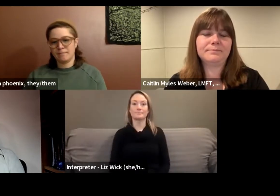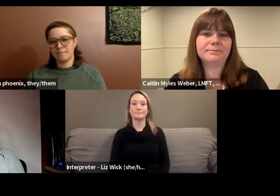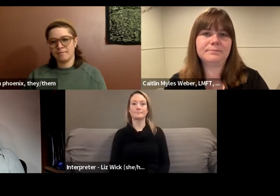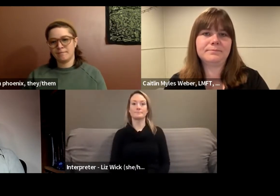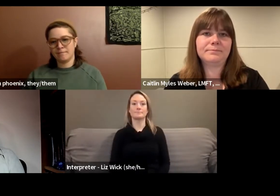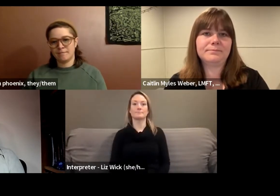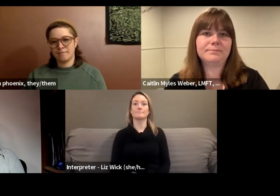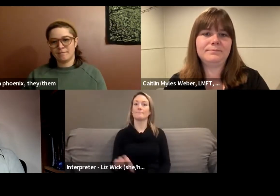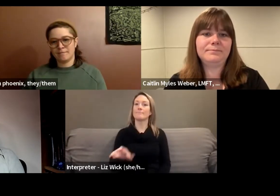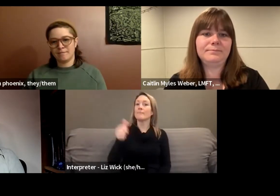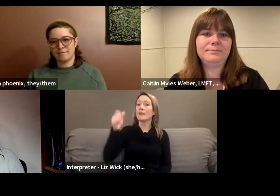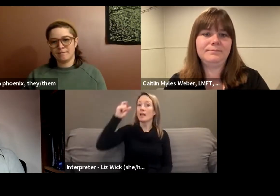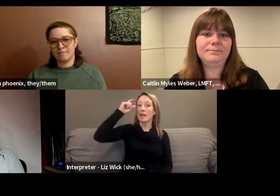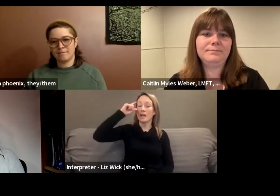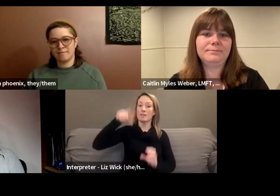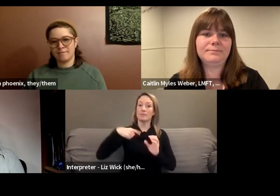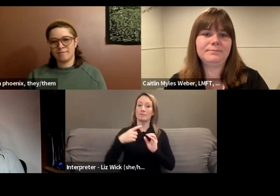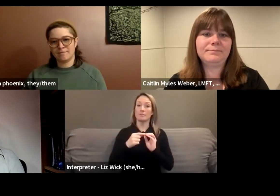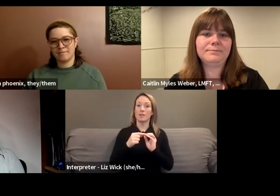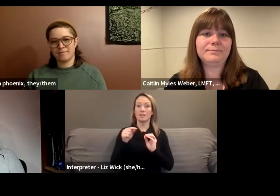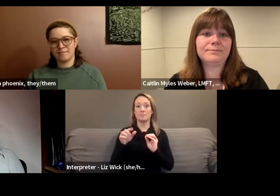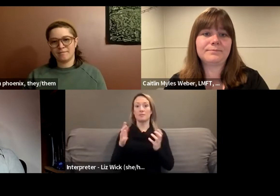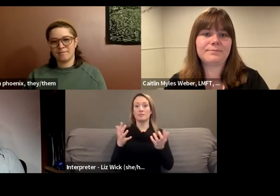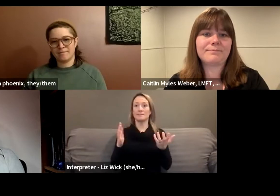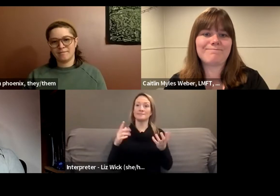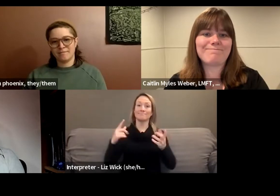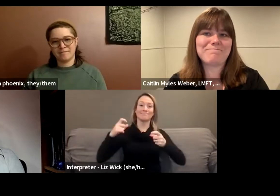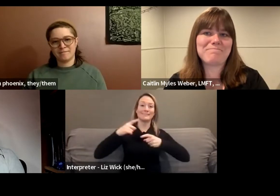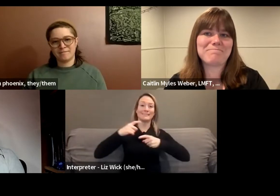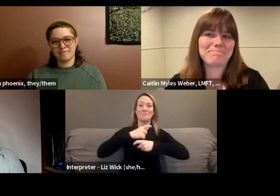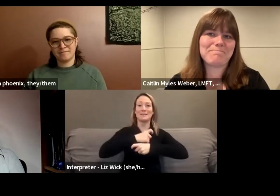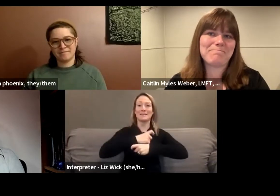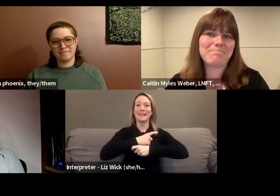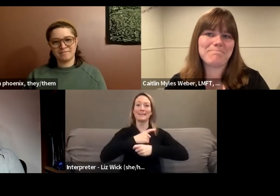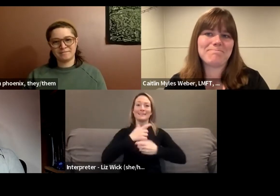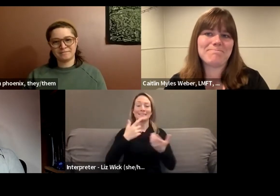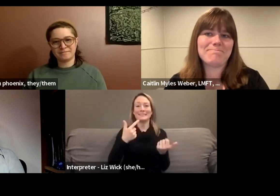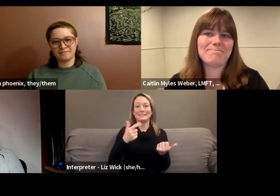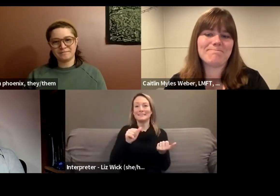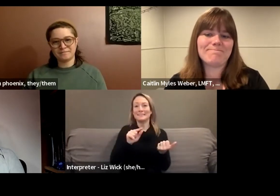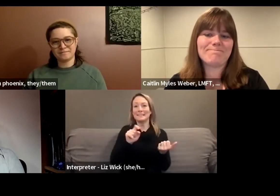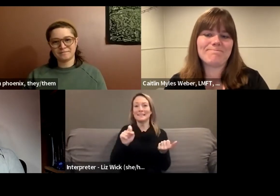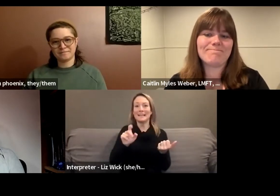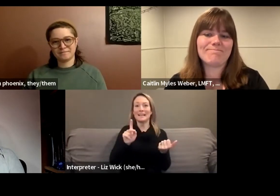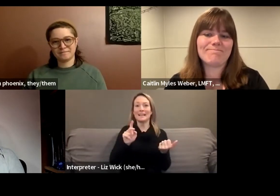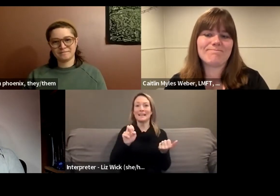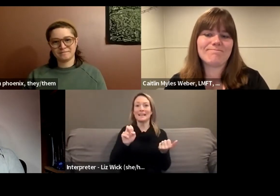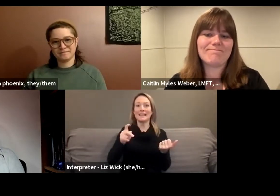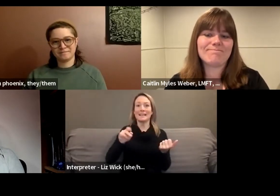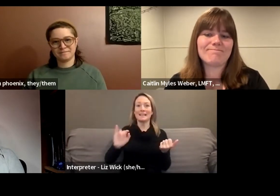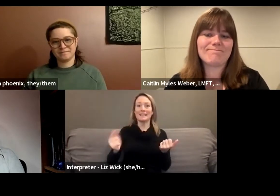Other thoughts on this kind of complicated, gatekeeping informed consent? How do we work with insurance companies